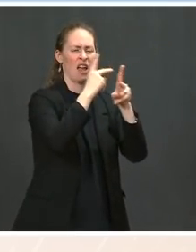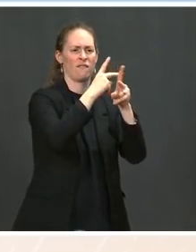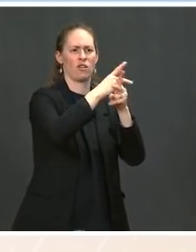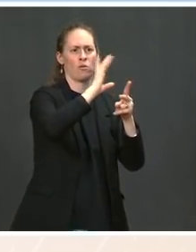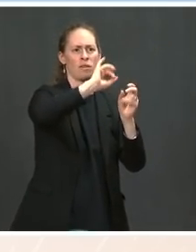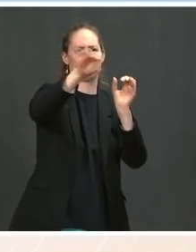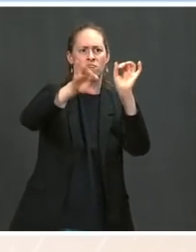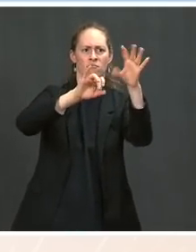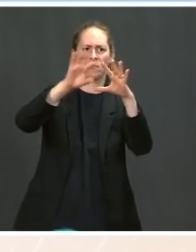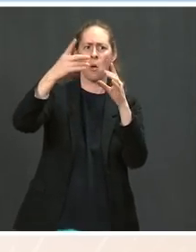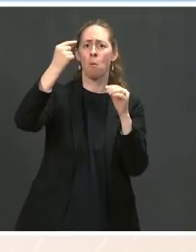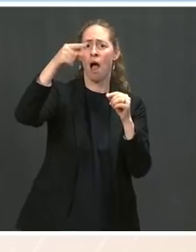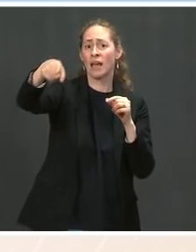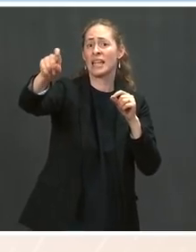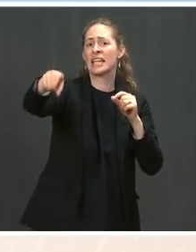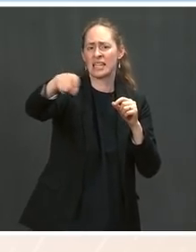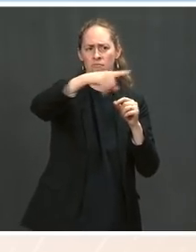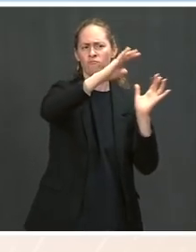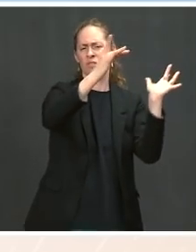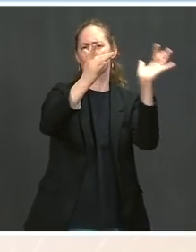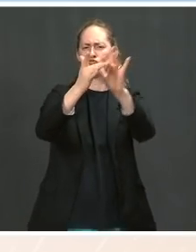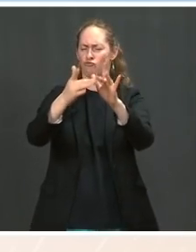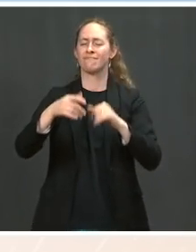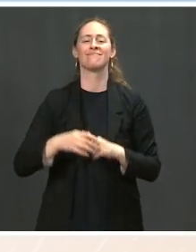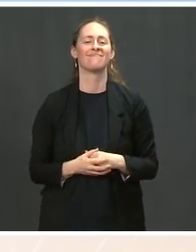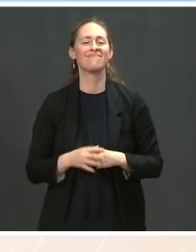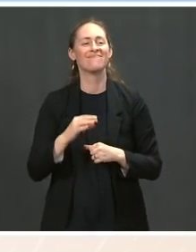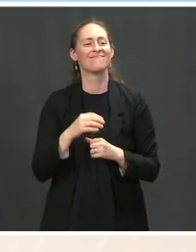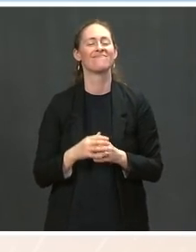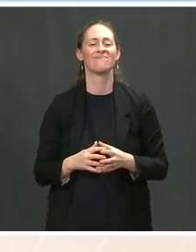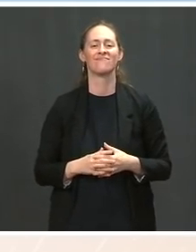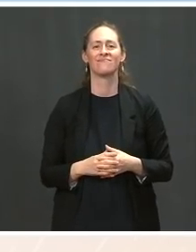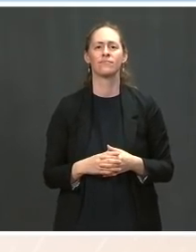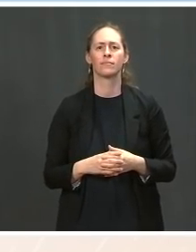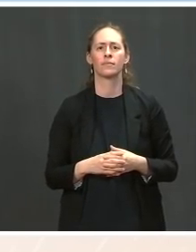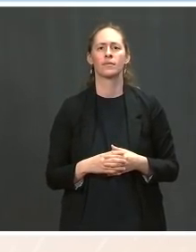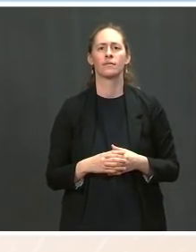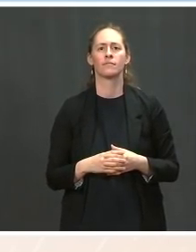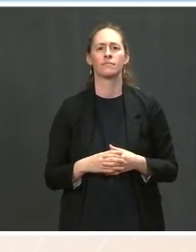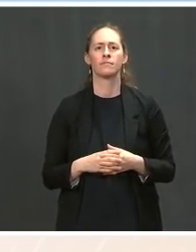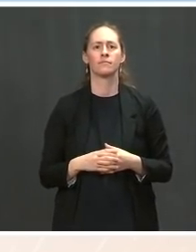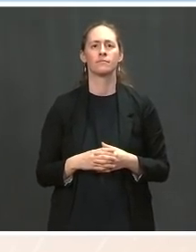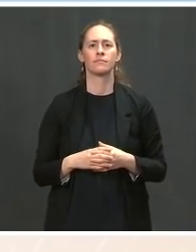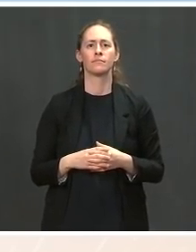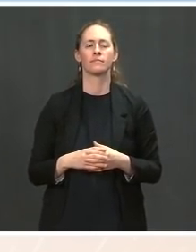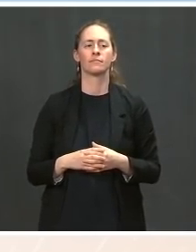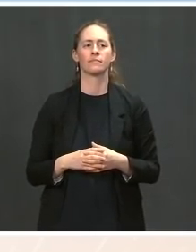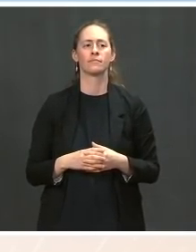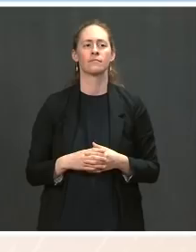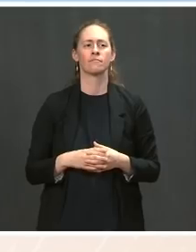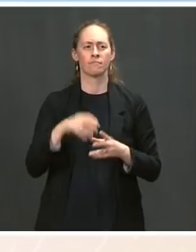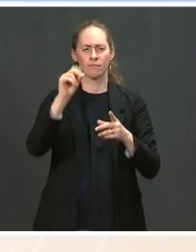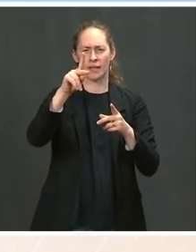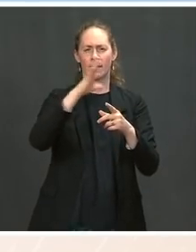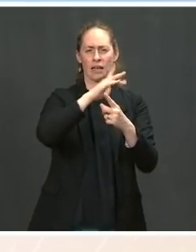The Press: Thank you, Jen. Ms. Psaki: Oh, yes. The Press: Two more quick ones on Afghanistan. Ms. Psaki: Oh, yeah -- can I do Owen first, and then I'll come right back to you? Okay, go ahead, Owen.